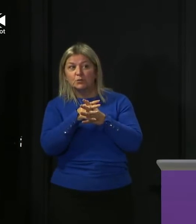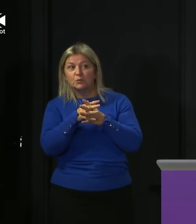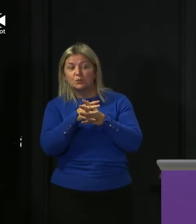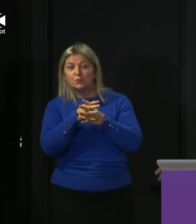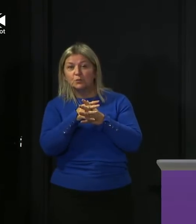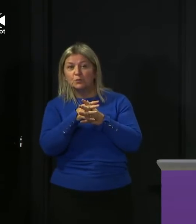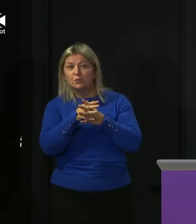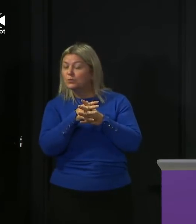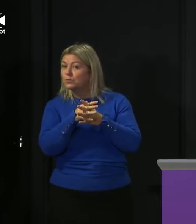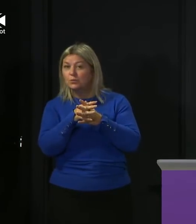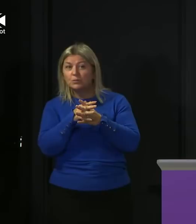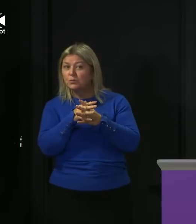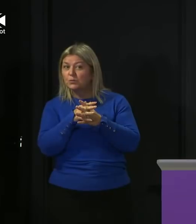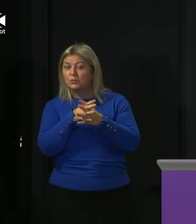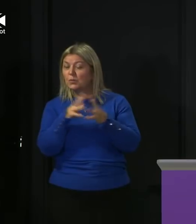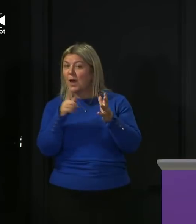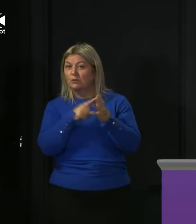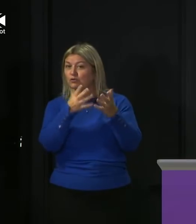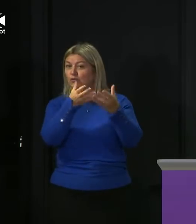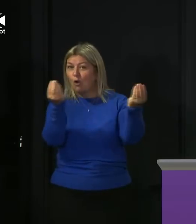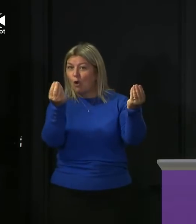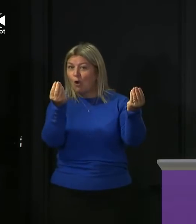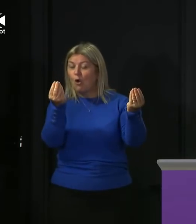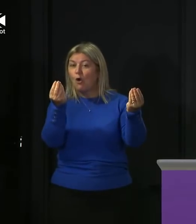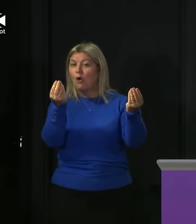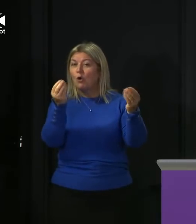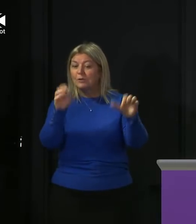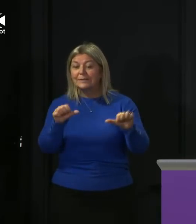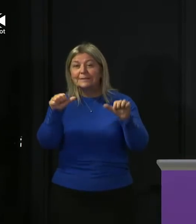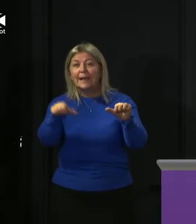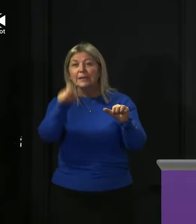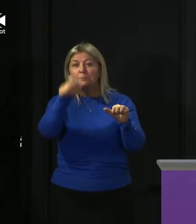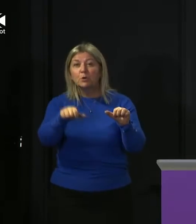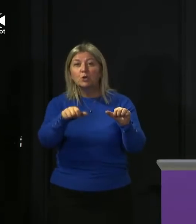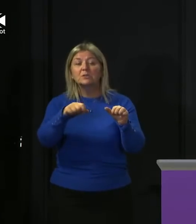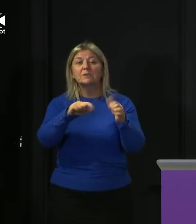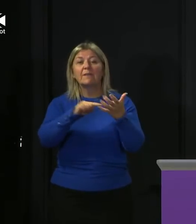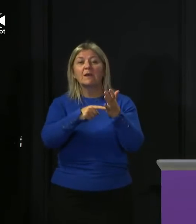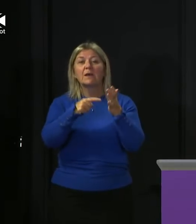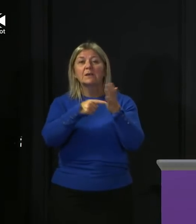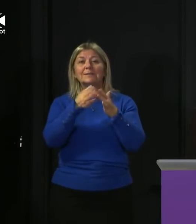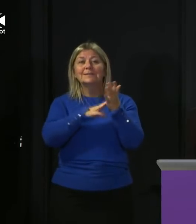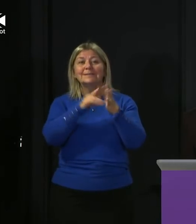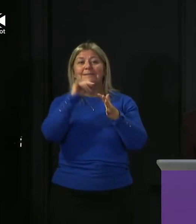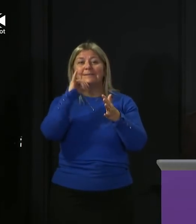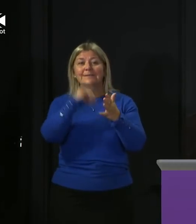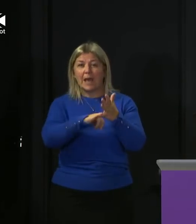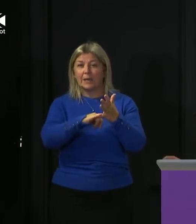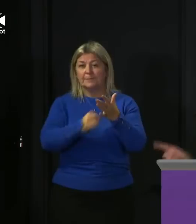If Andrew is not there, i will go to Helen Puttick at The Times who is the last question but I